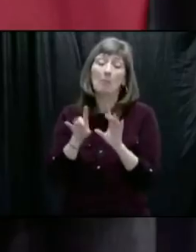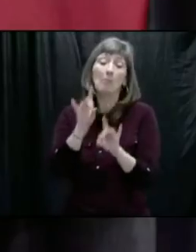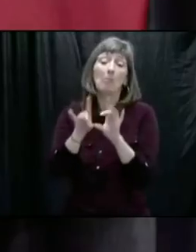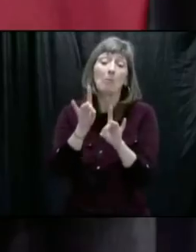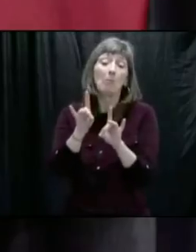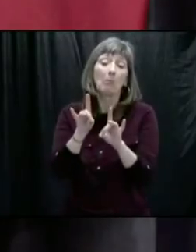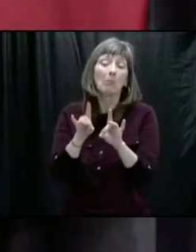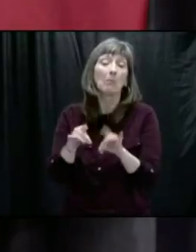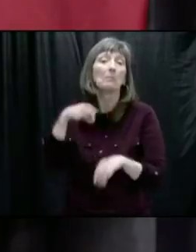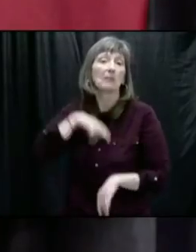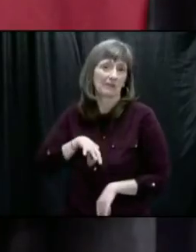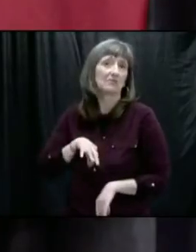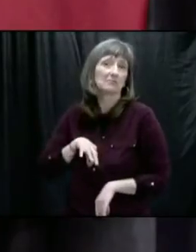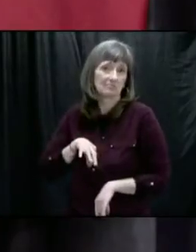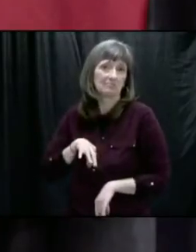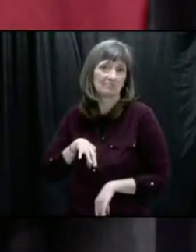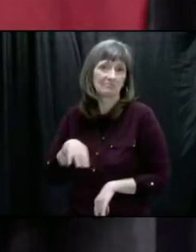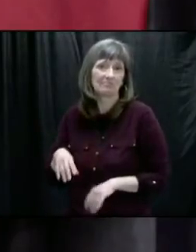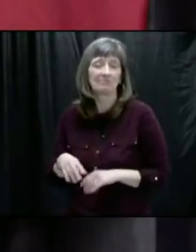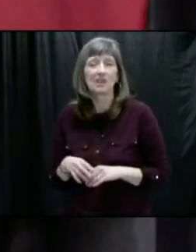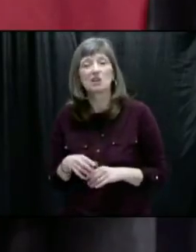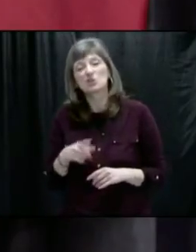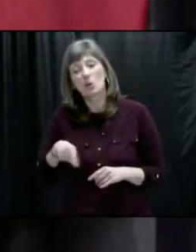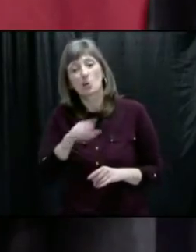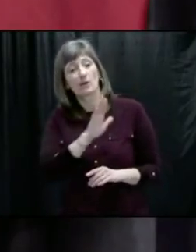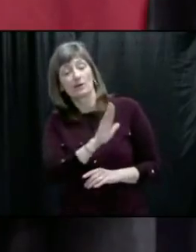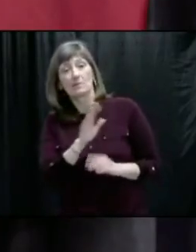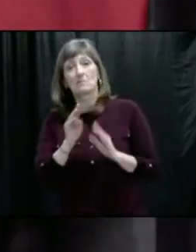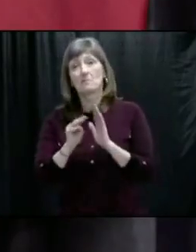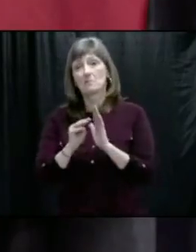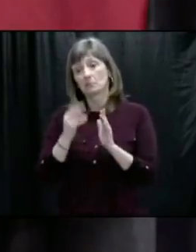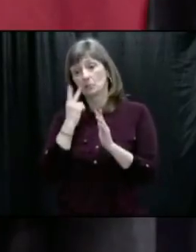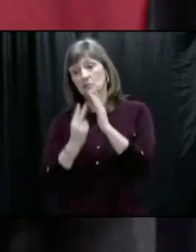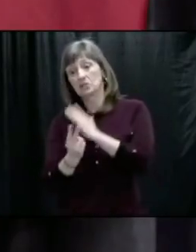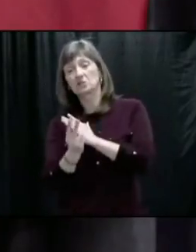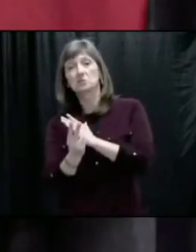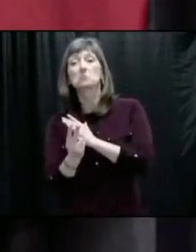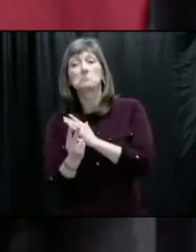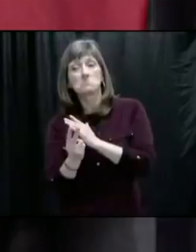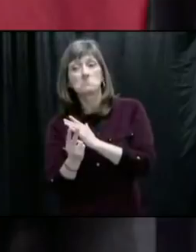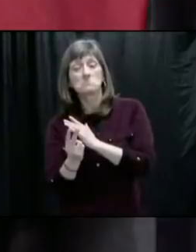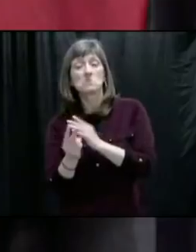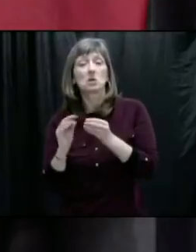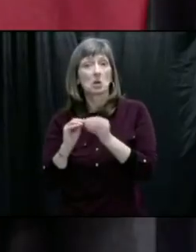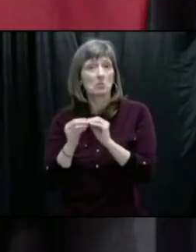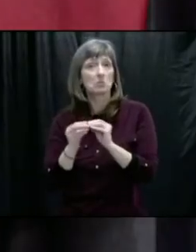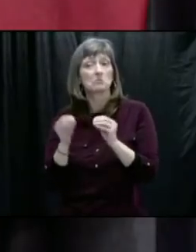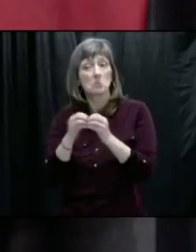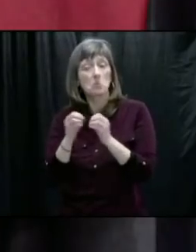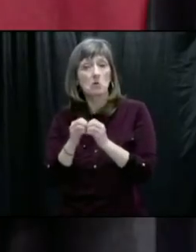USEFUL. AND I THINK THE INFORMATION PRESENTED HERE TODAY IS USEFUL FROM AVA RYE TEE OF